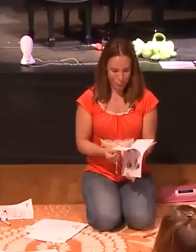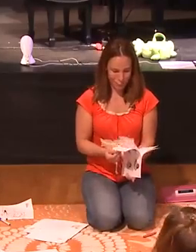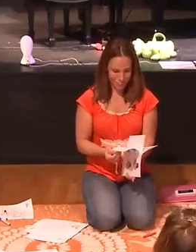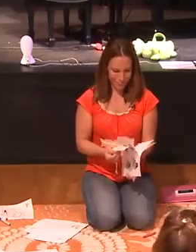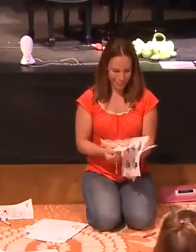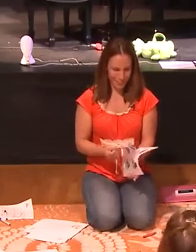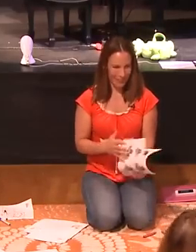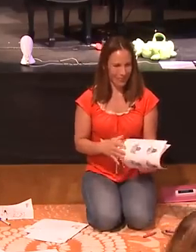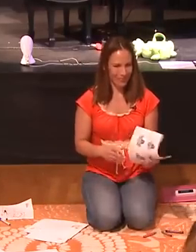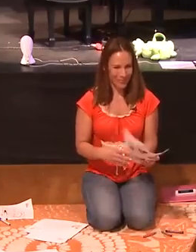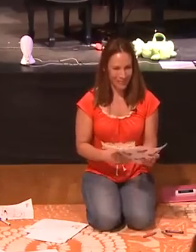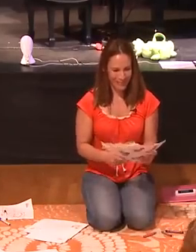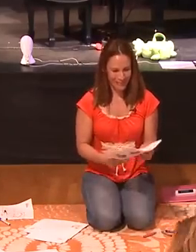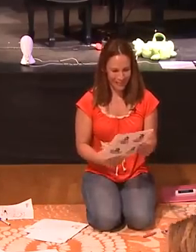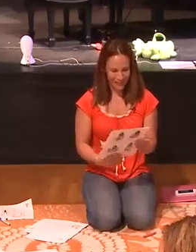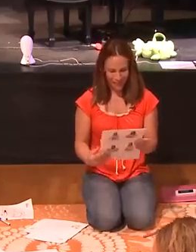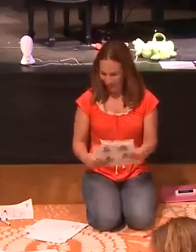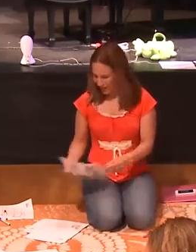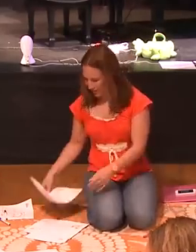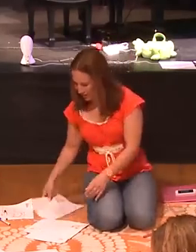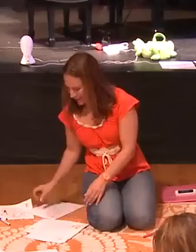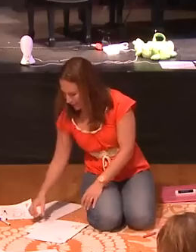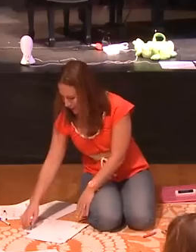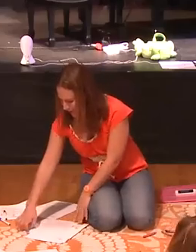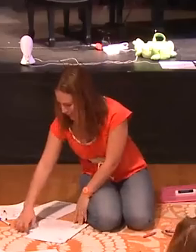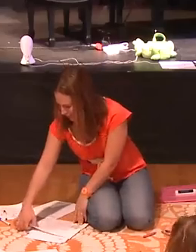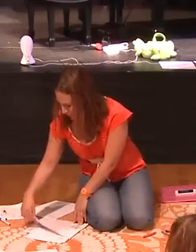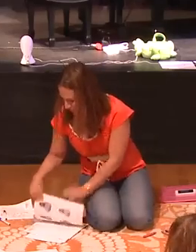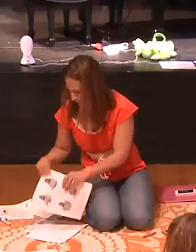She said she has such a soothing voice, right, your mom kept saying?